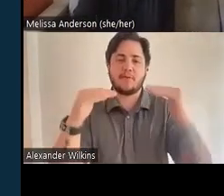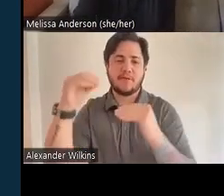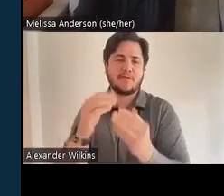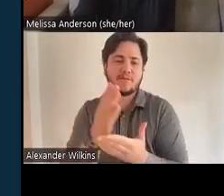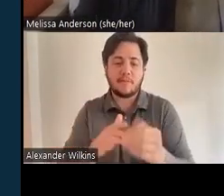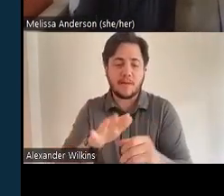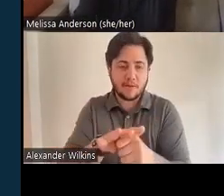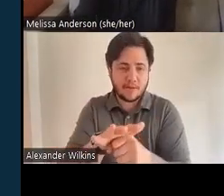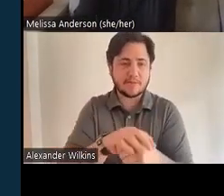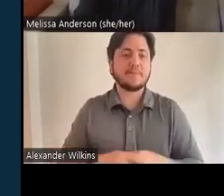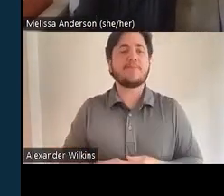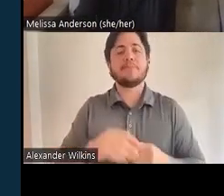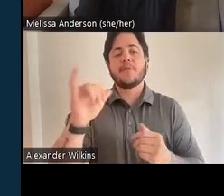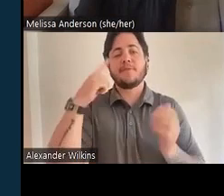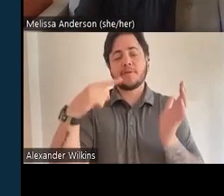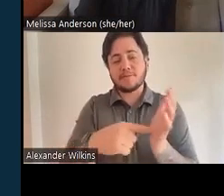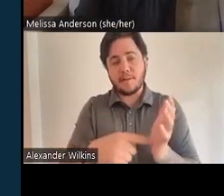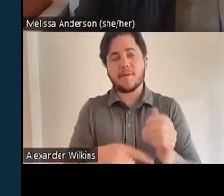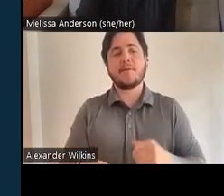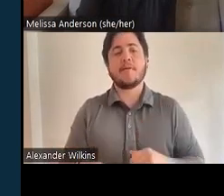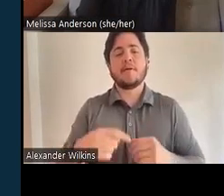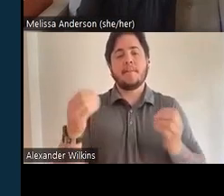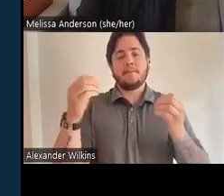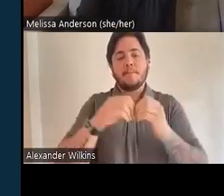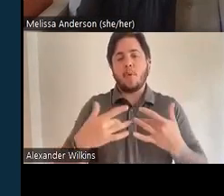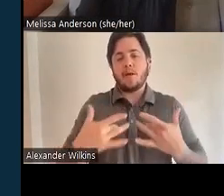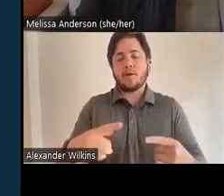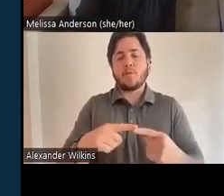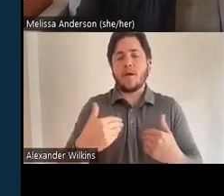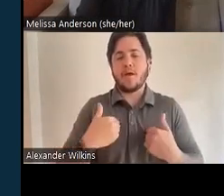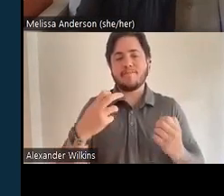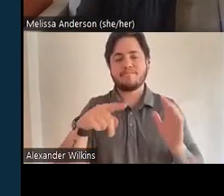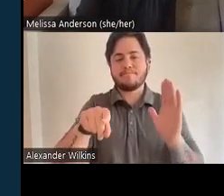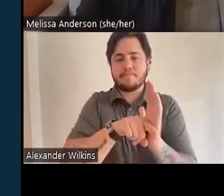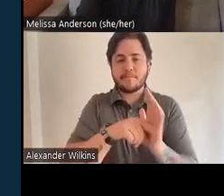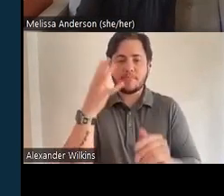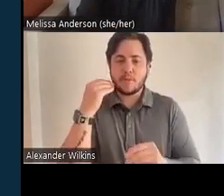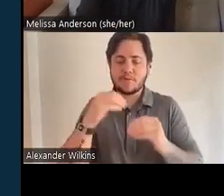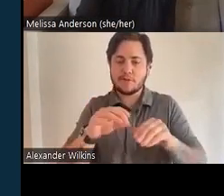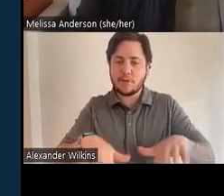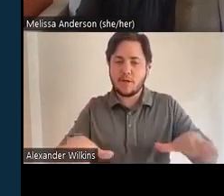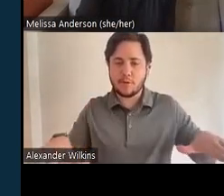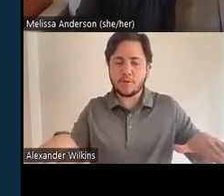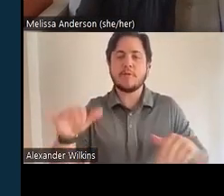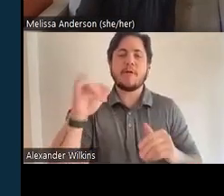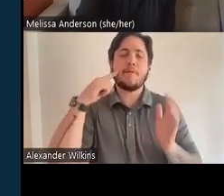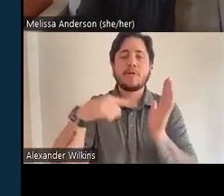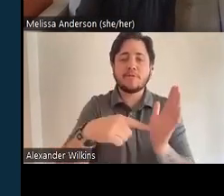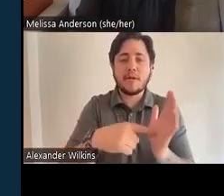we see a lot of inequities and imbalances in various areas. For example, deaf people are more,